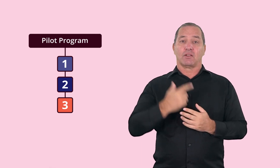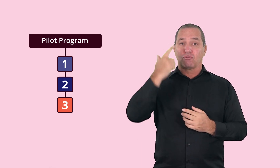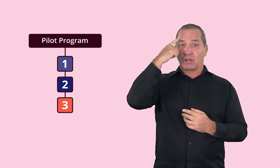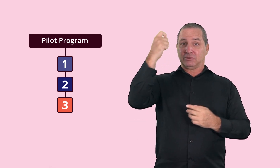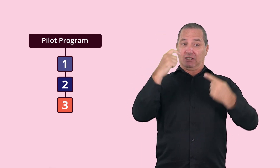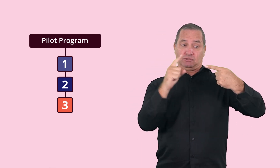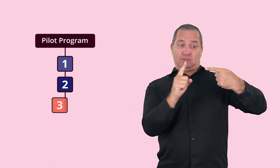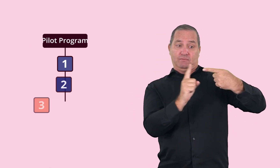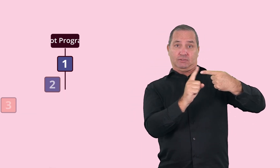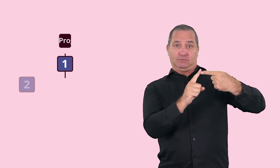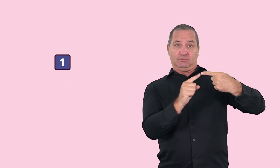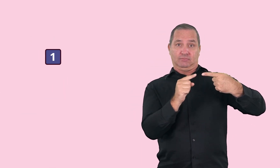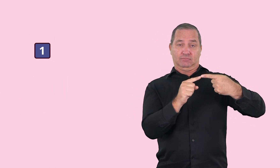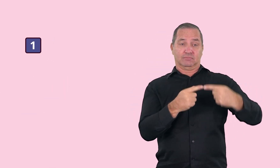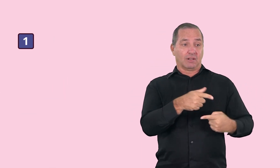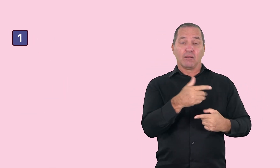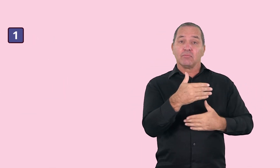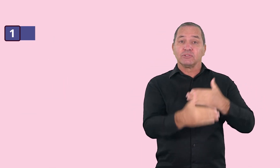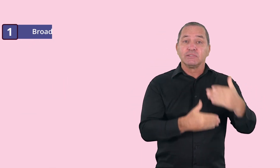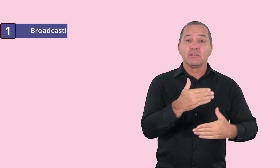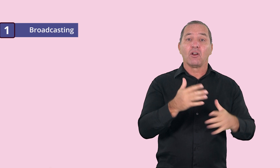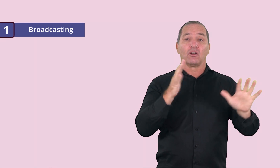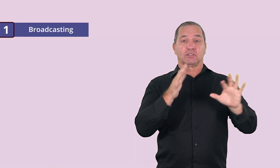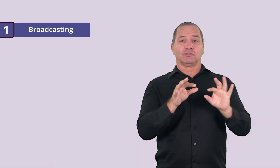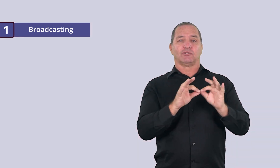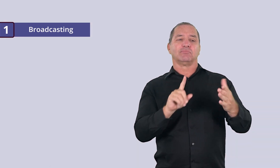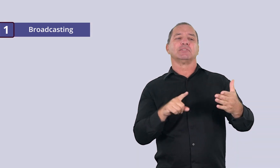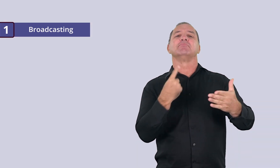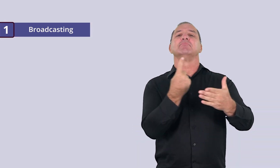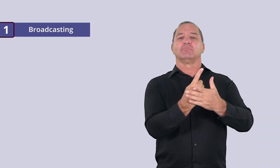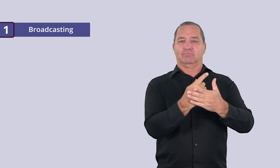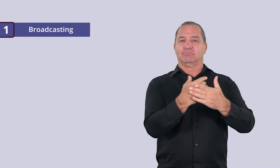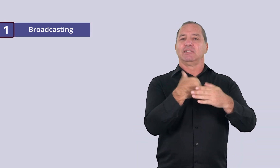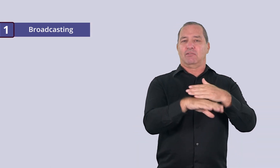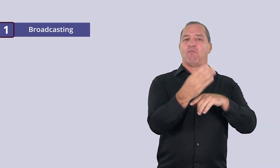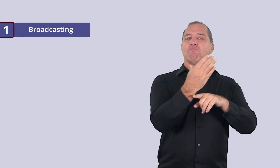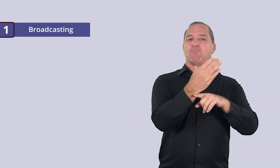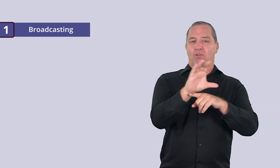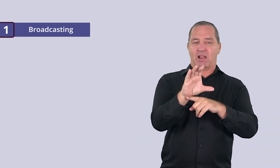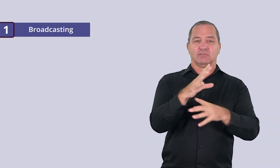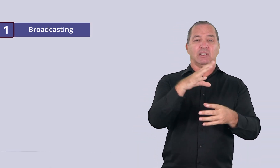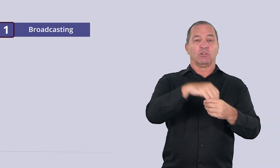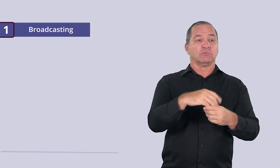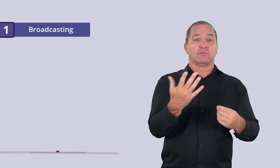First recommendation incorporating Auslan interpretation into the broadcasting of certain proceedings, including: